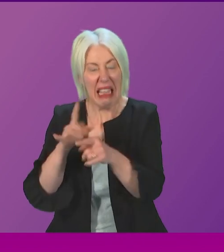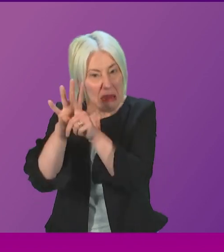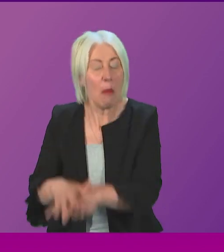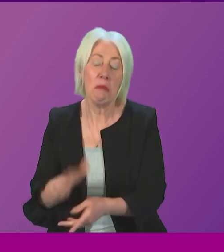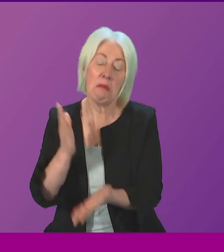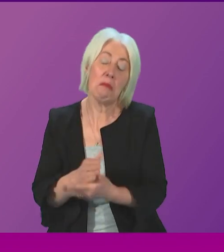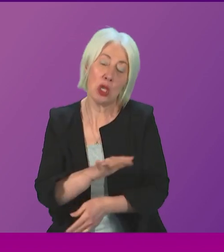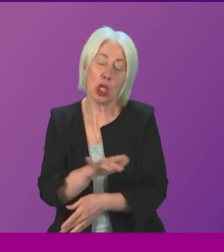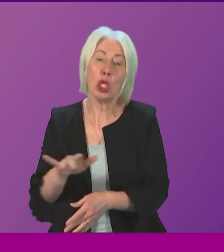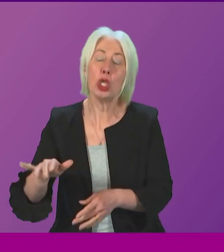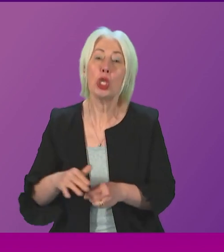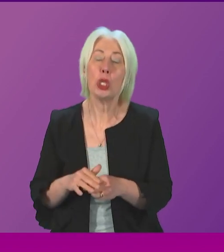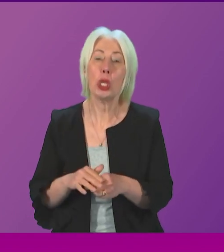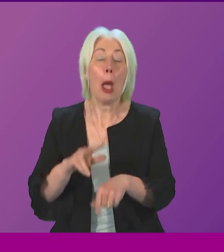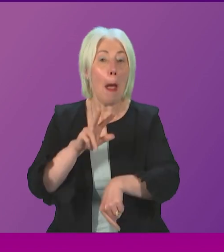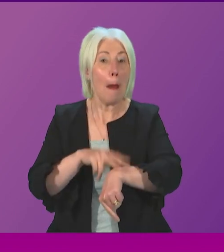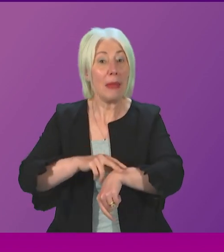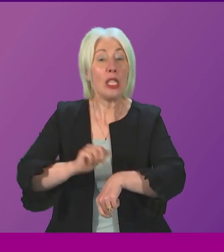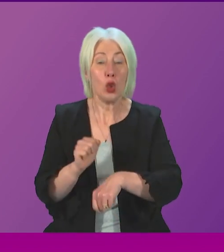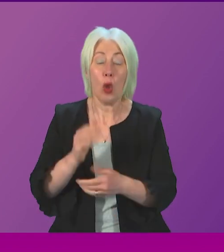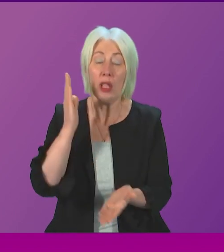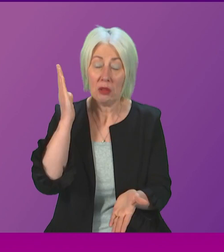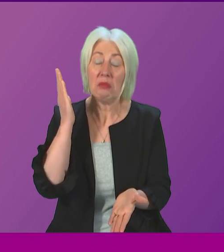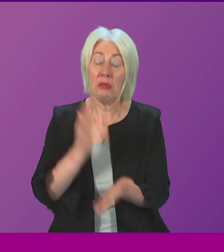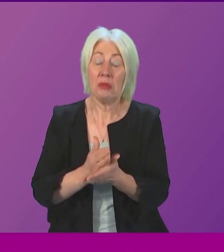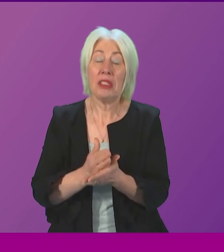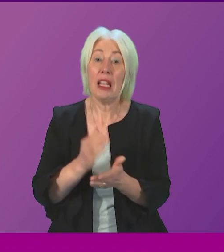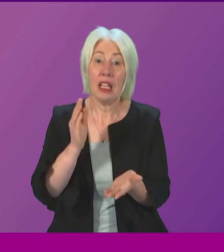“Police Scotland is institutionally discriminatory and racist.”